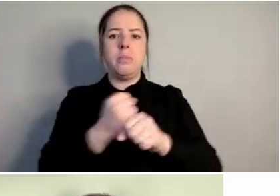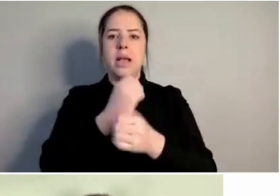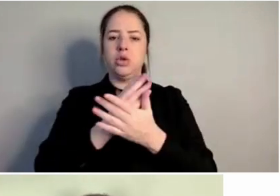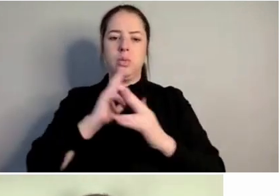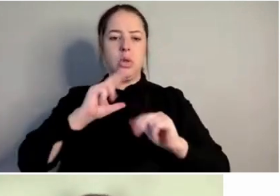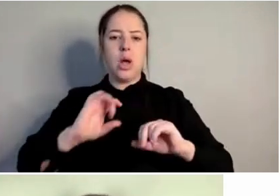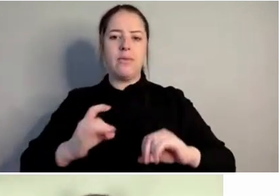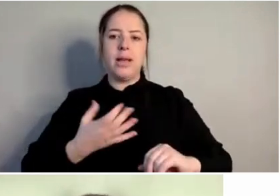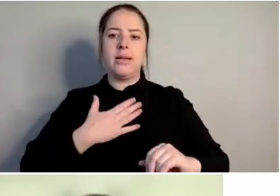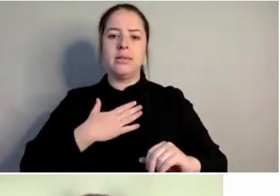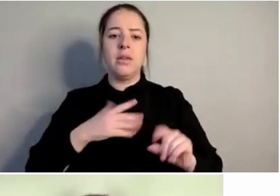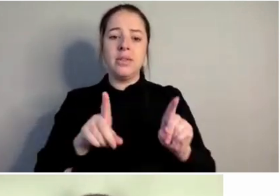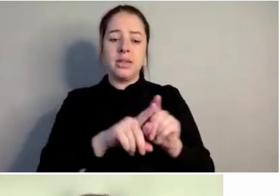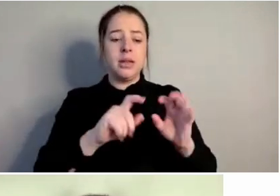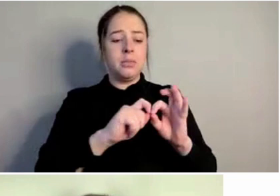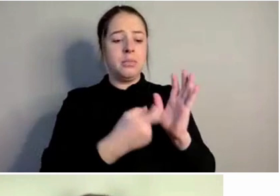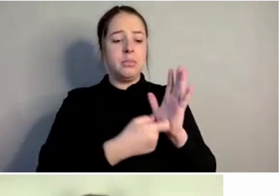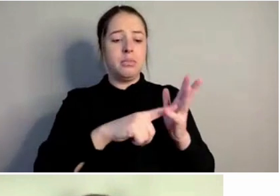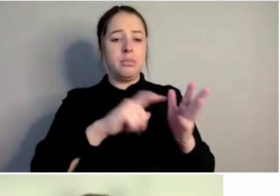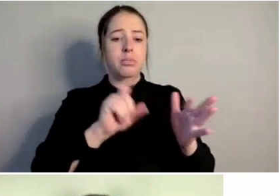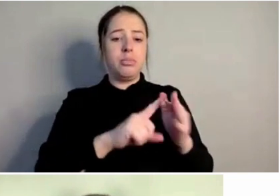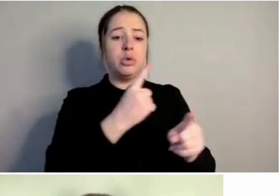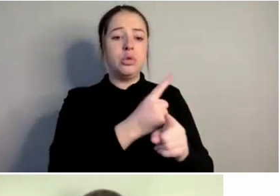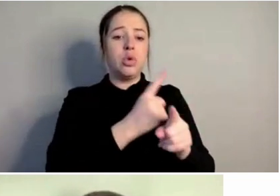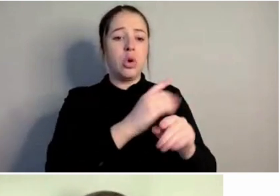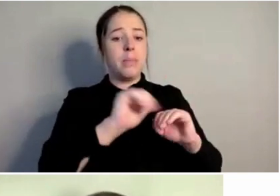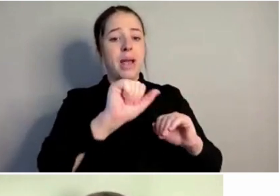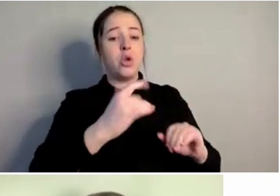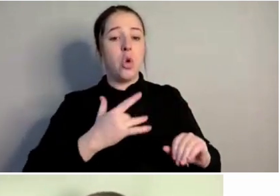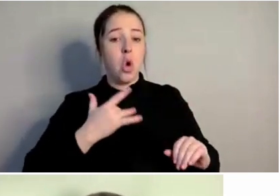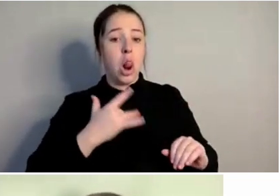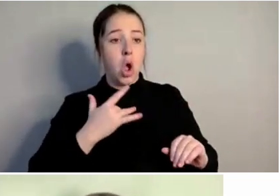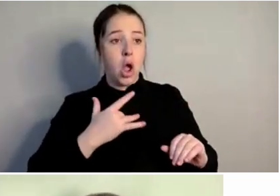I think talking about your broader life as is appropriate in a workplace